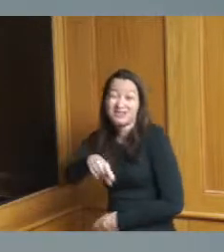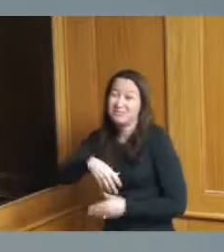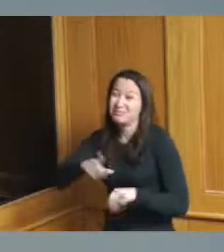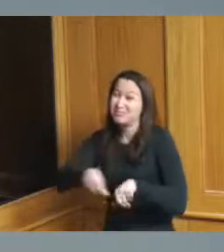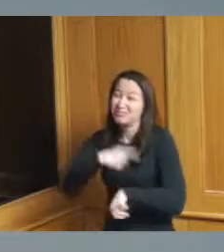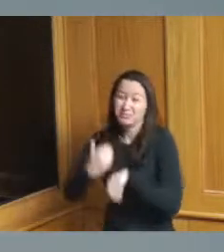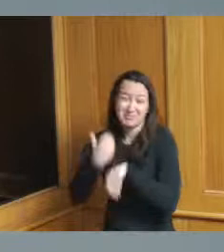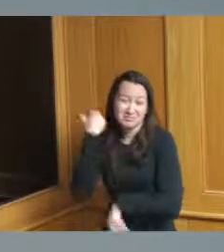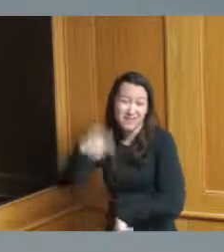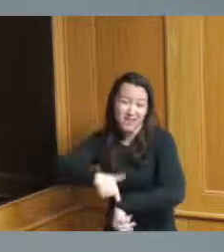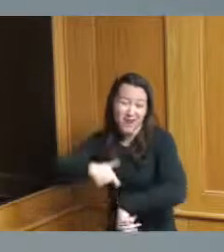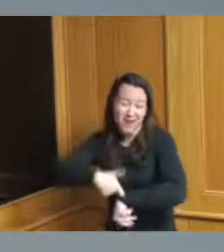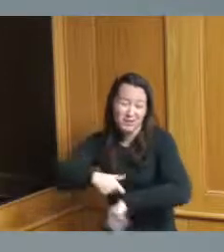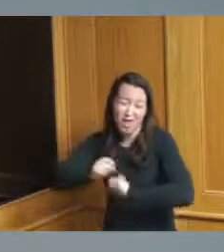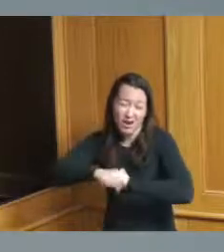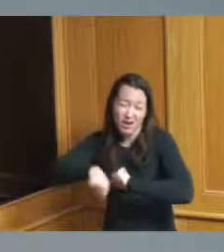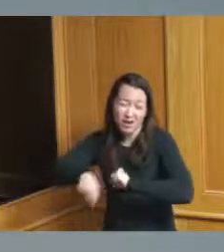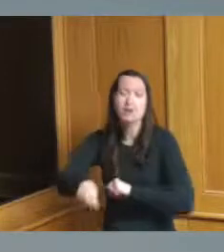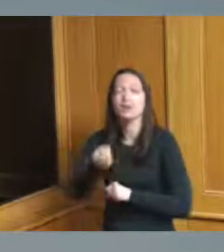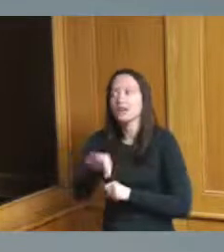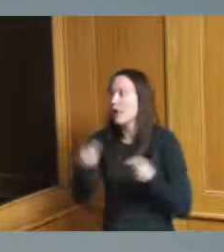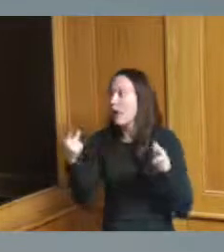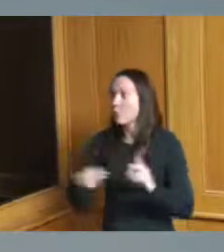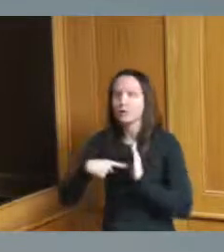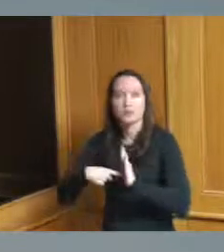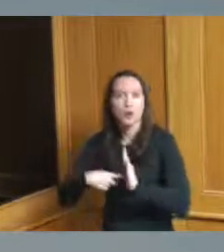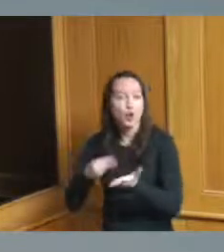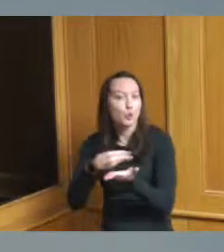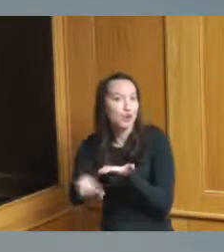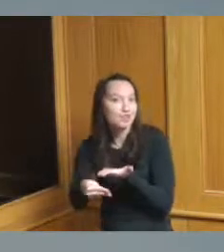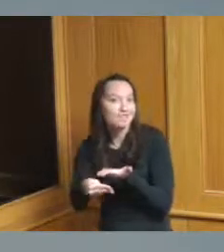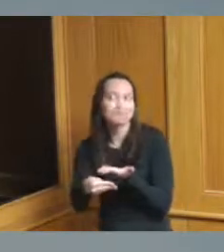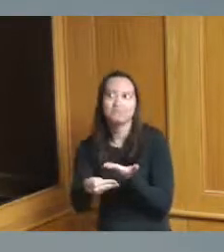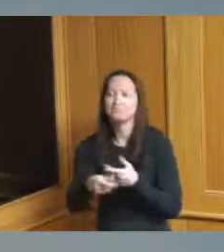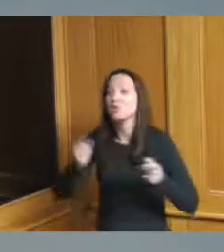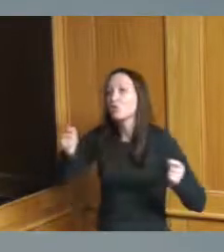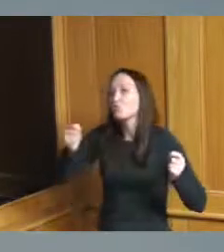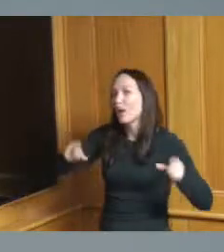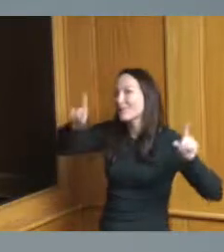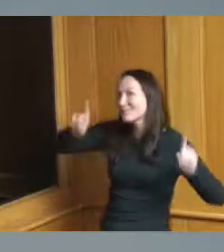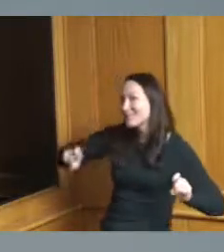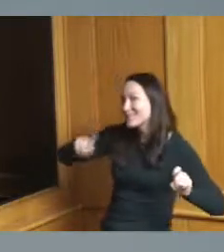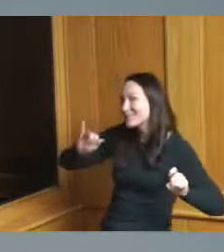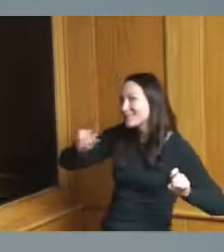et cetera so if we were for example to look into purchasing rapid tests and there was a